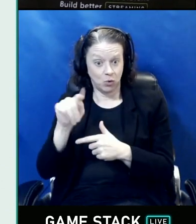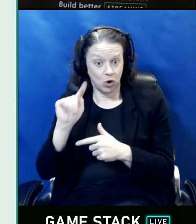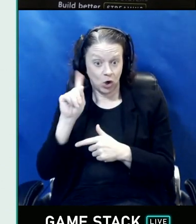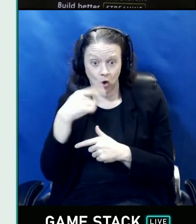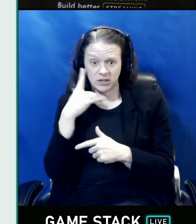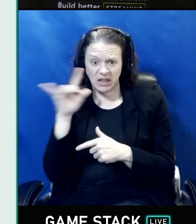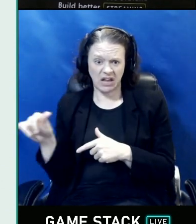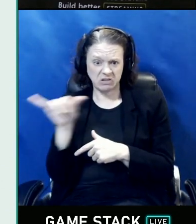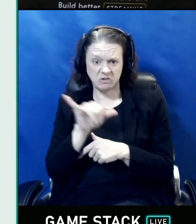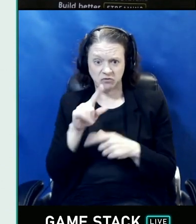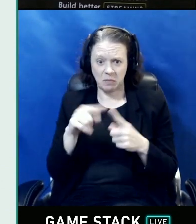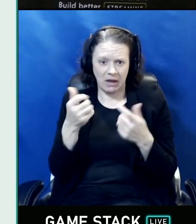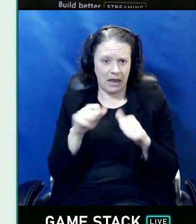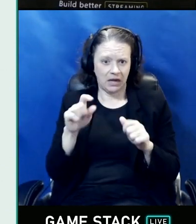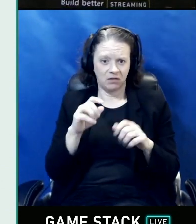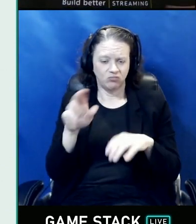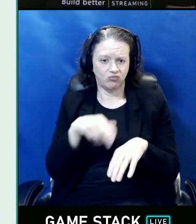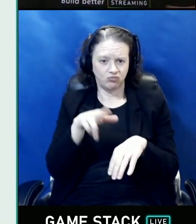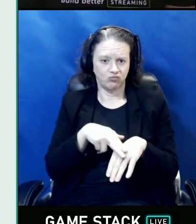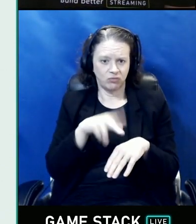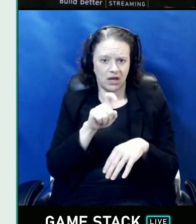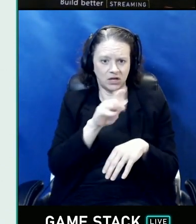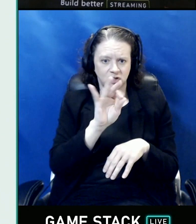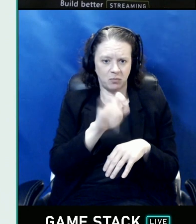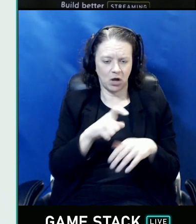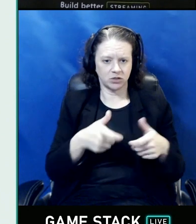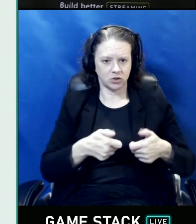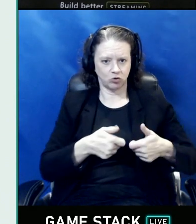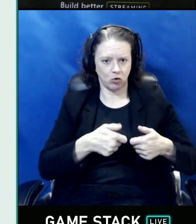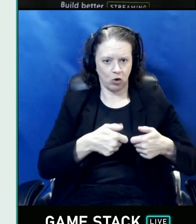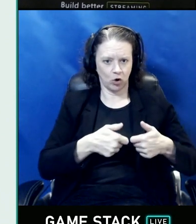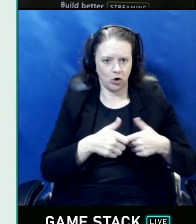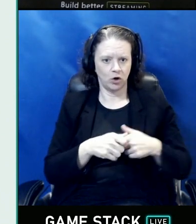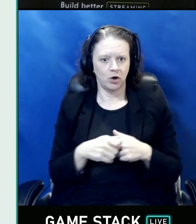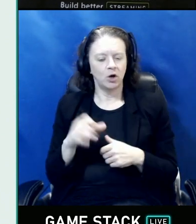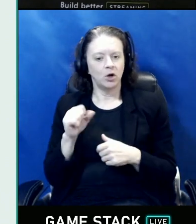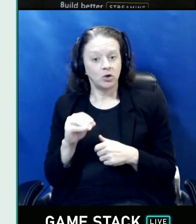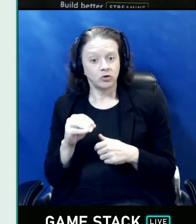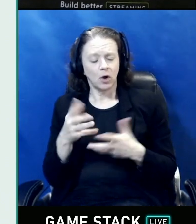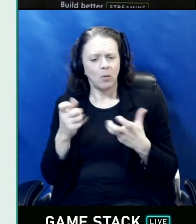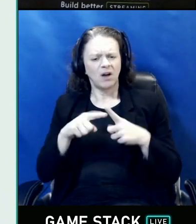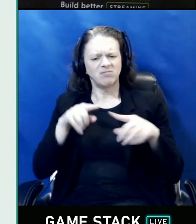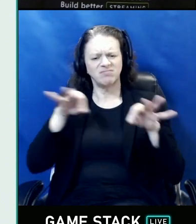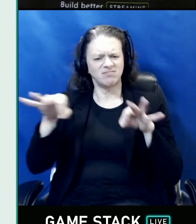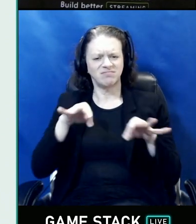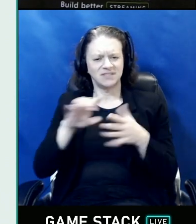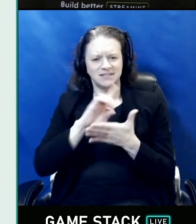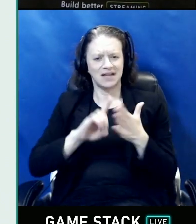from any other Xbox controller. So let's walk a little bit through the design process of this layout.